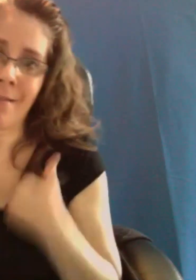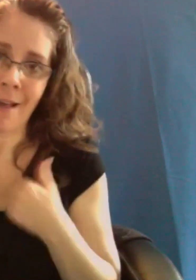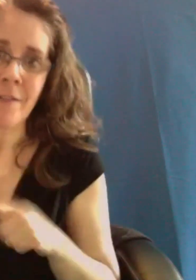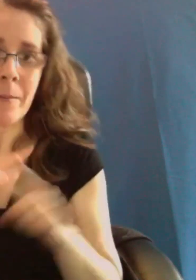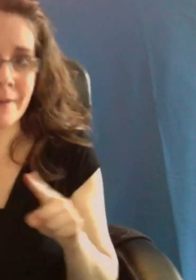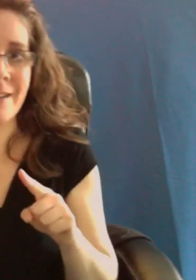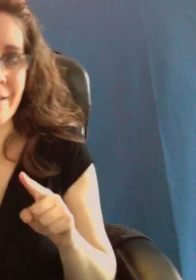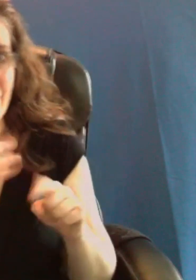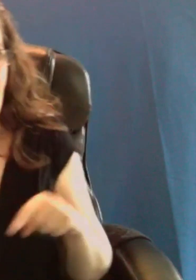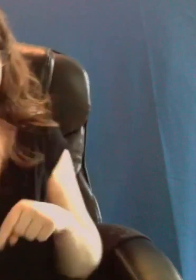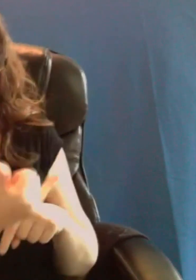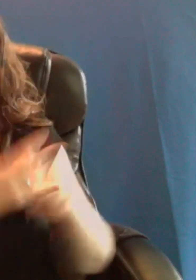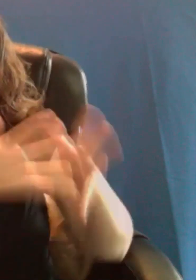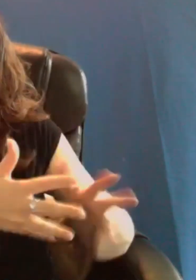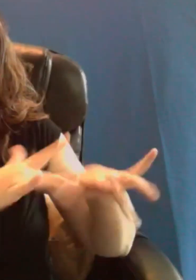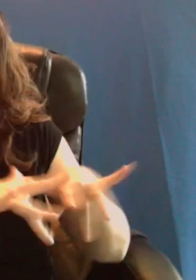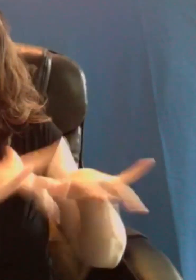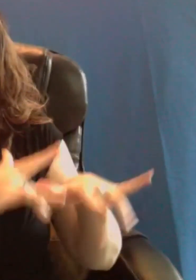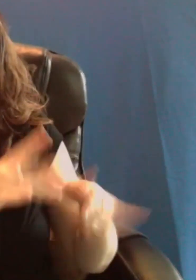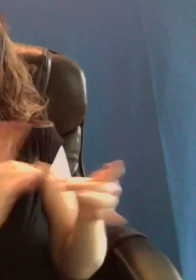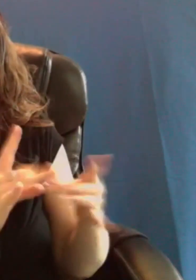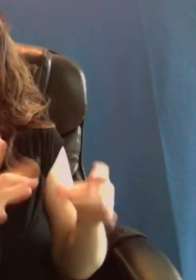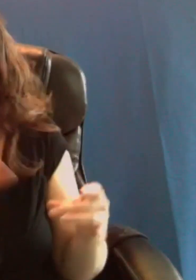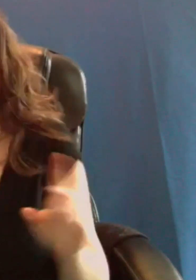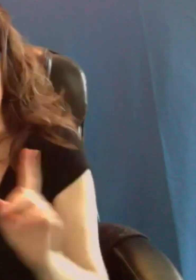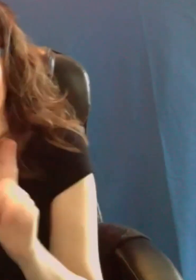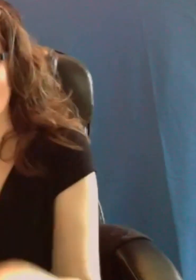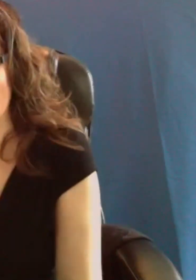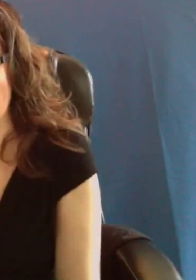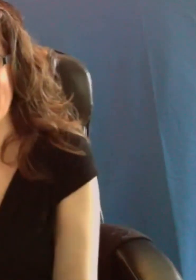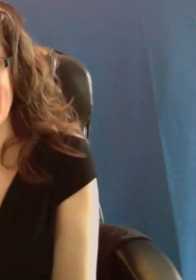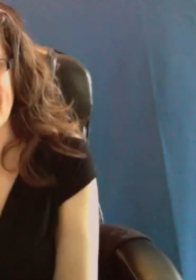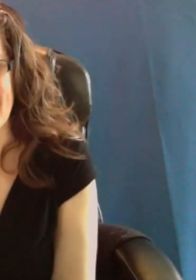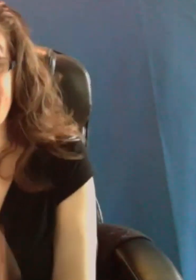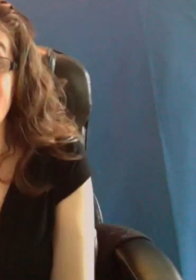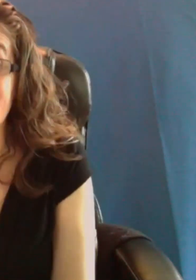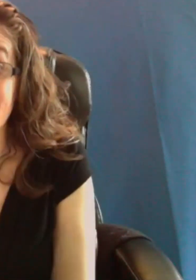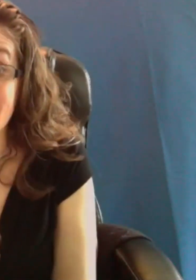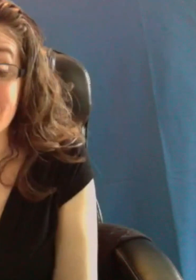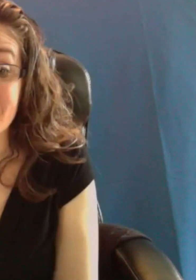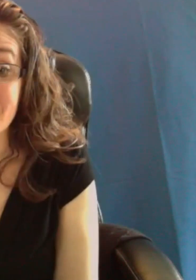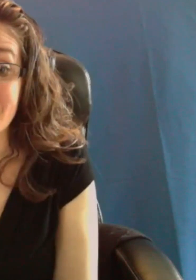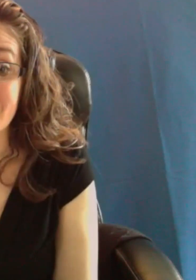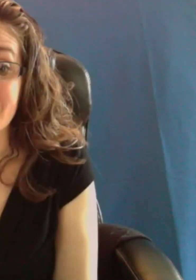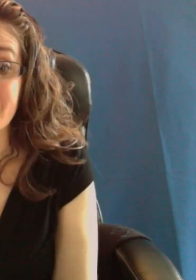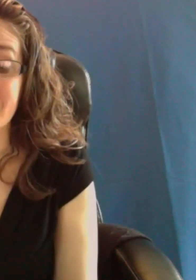call that we receive. So, I want to thank you for putting up with